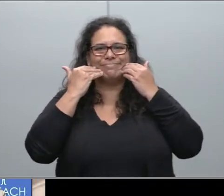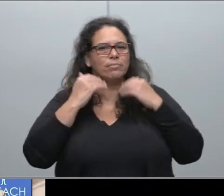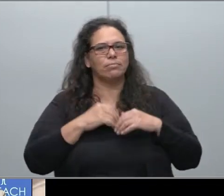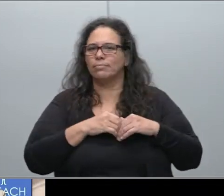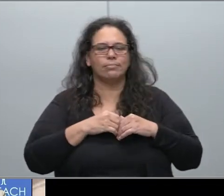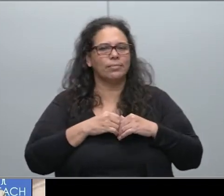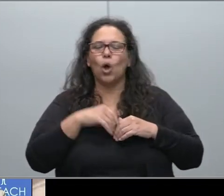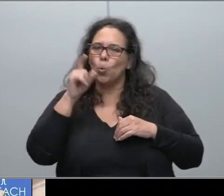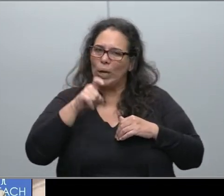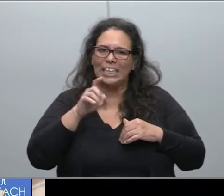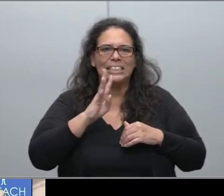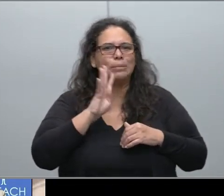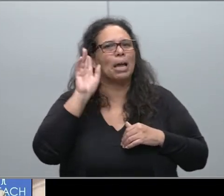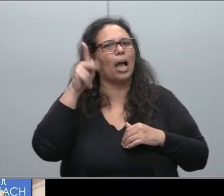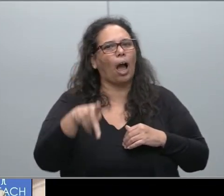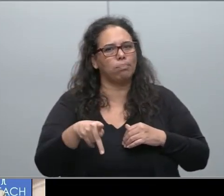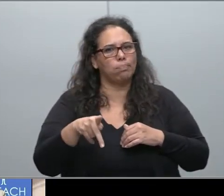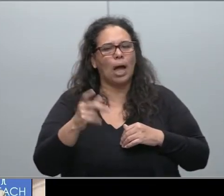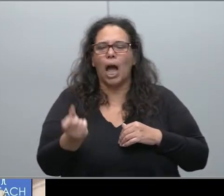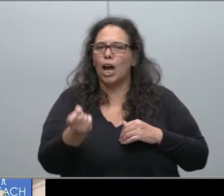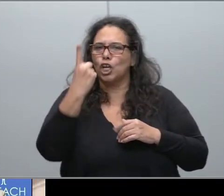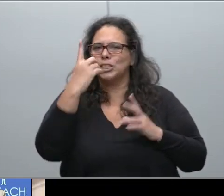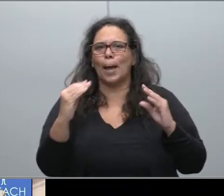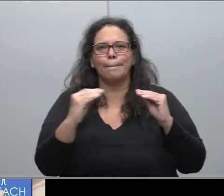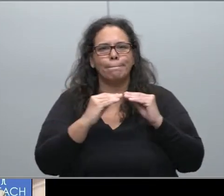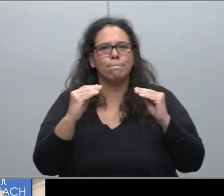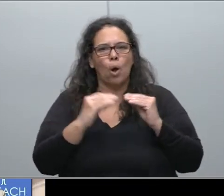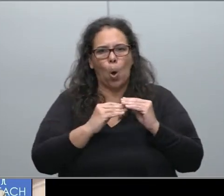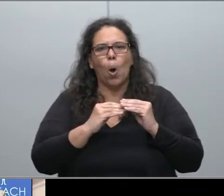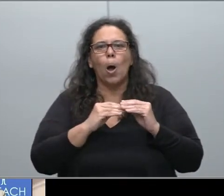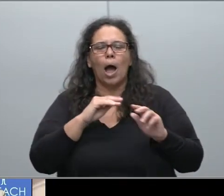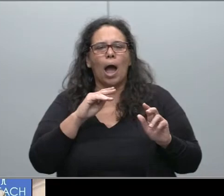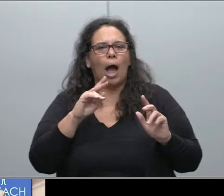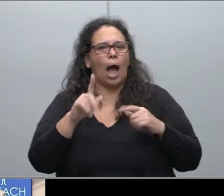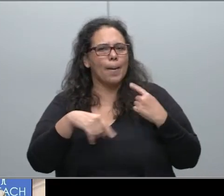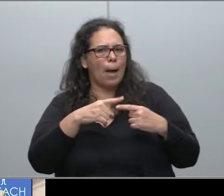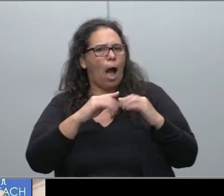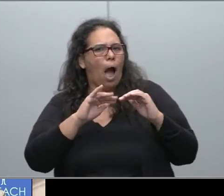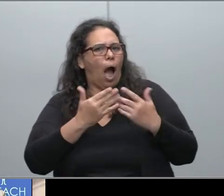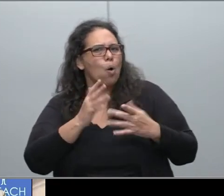and she's just, she's amazing with communication. And we're just really pleased